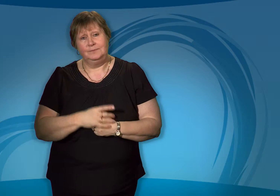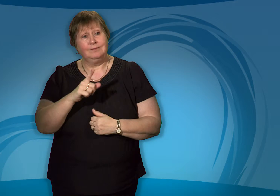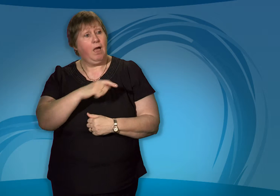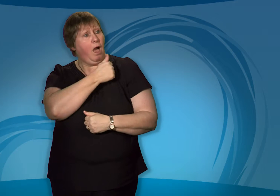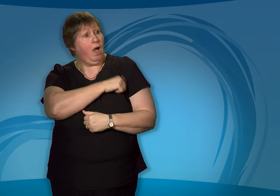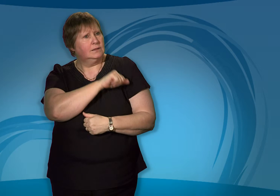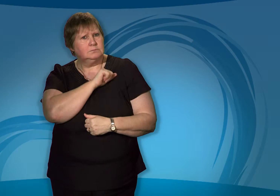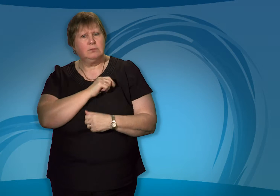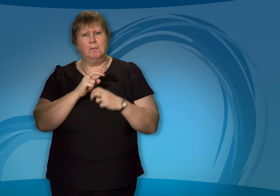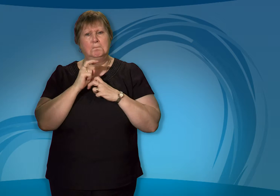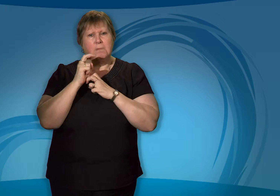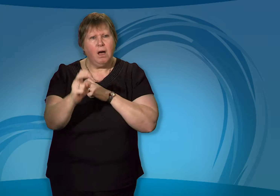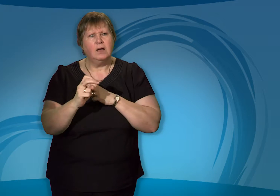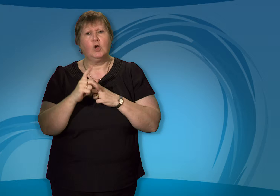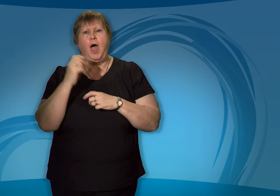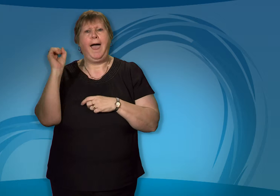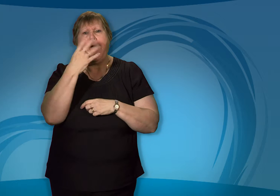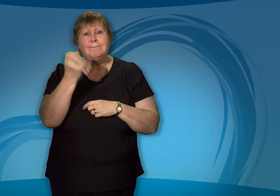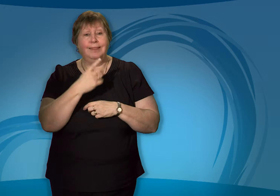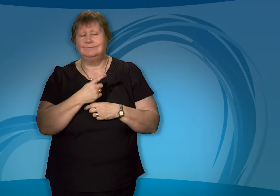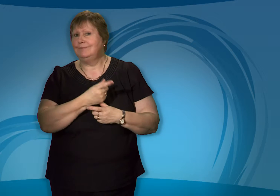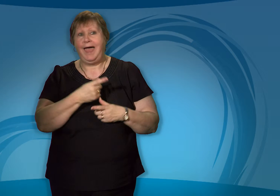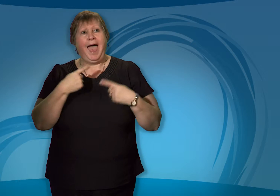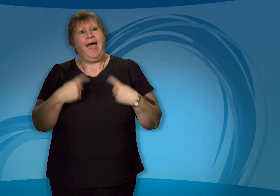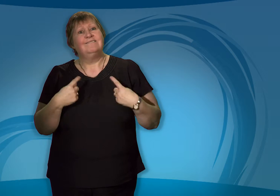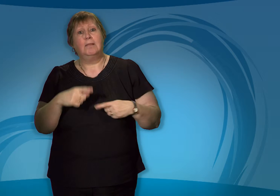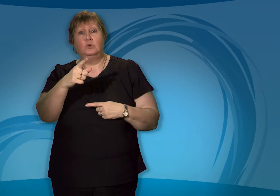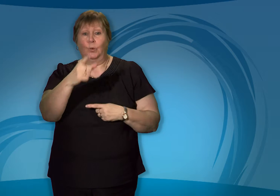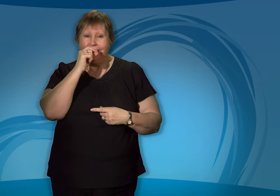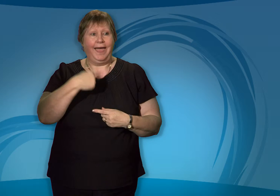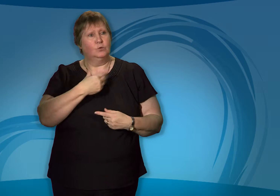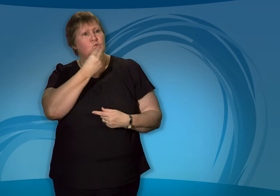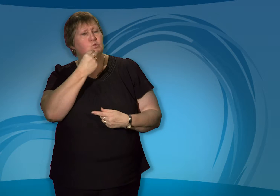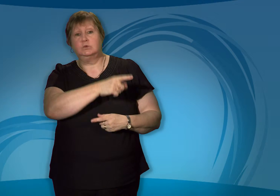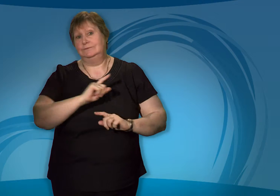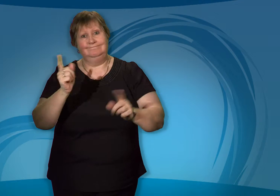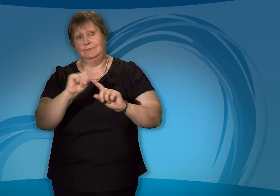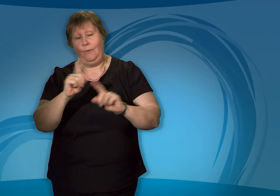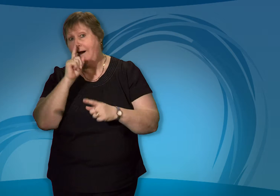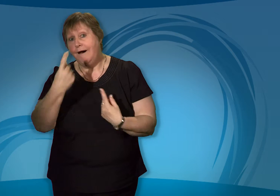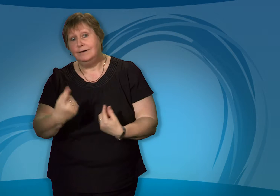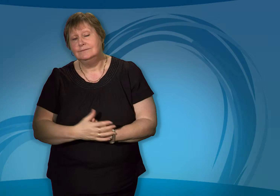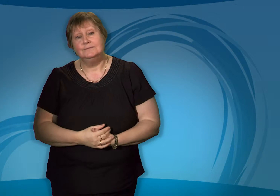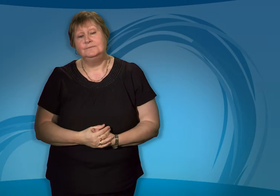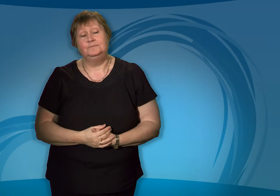Please note, hospital transport and ambulances are not normally available for day patients.